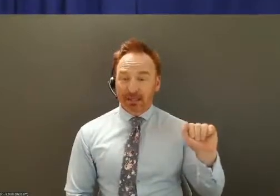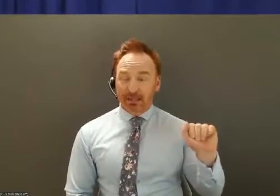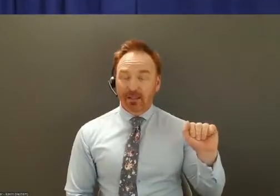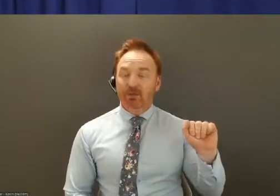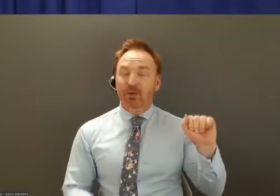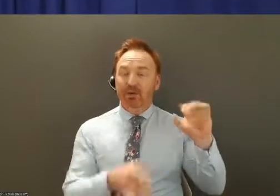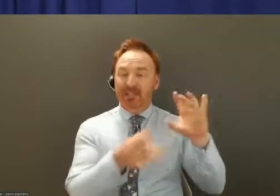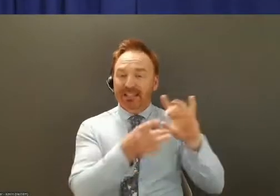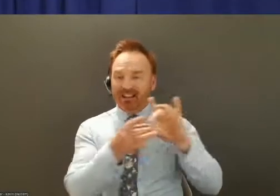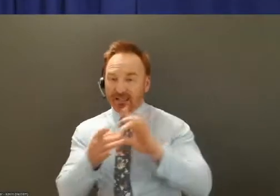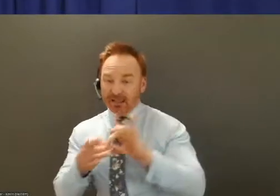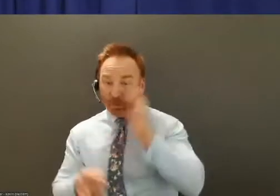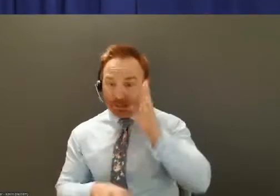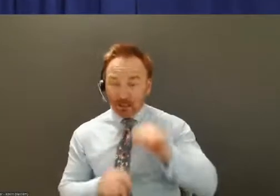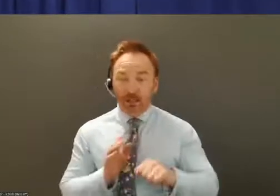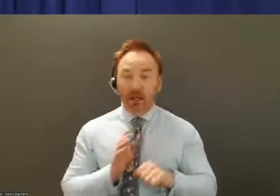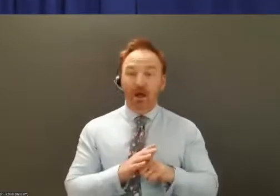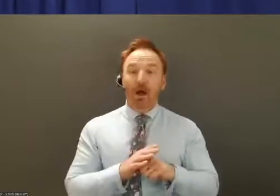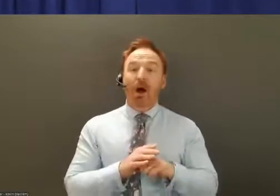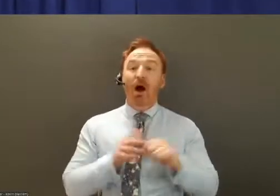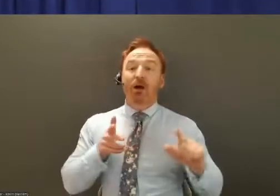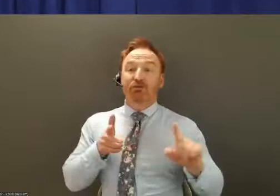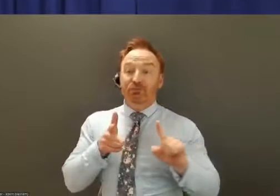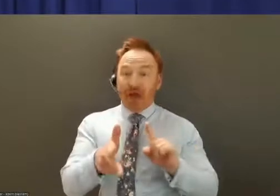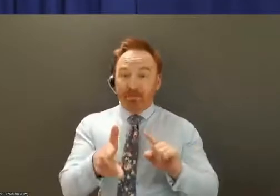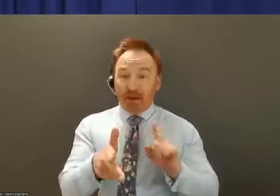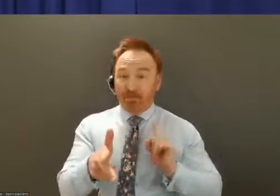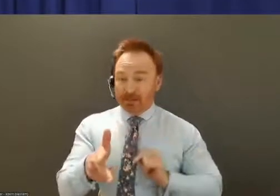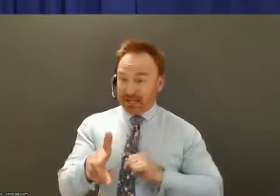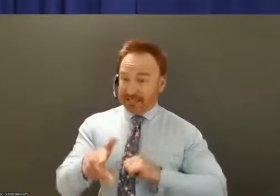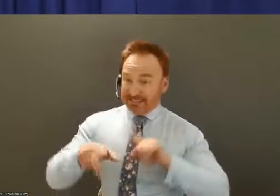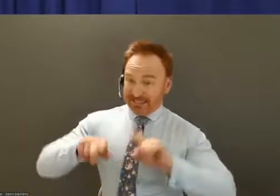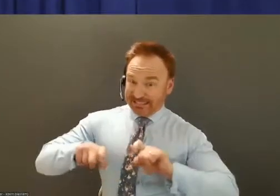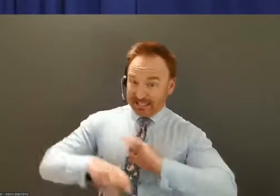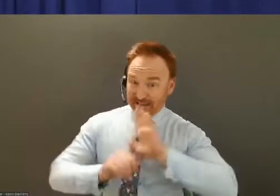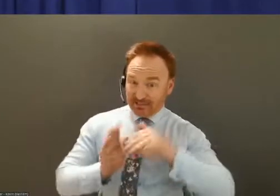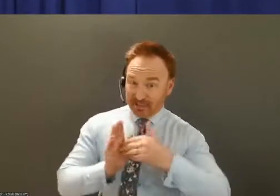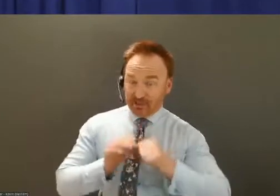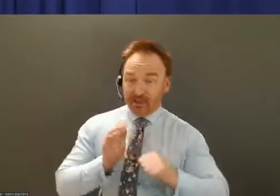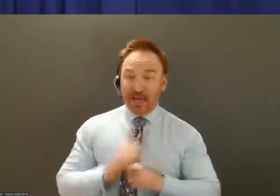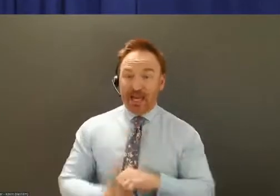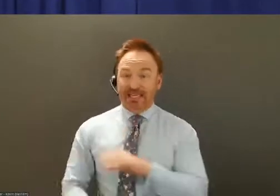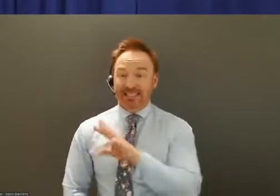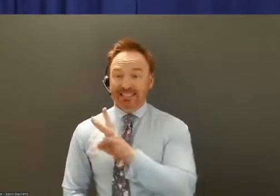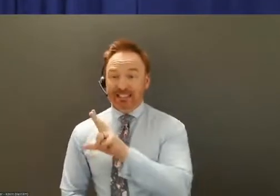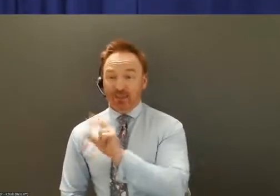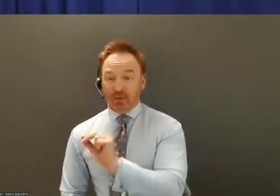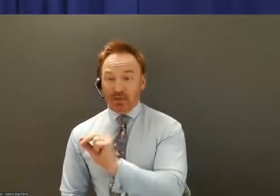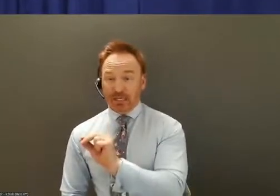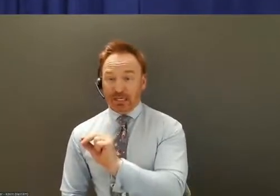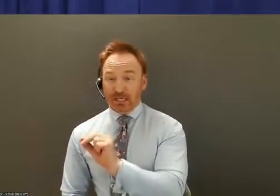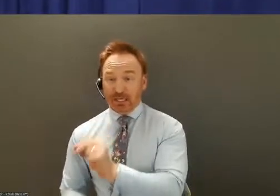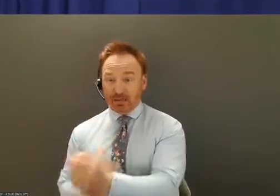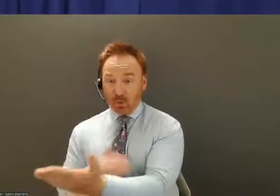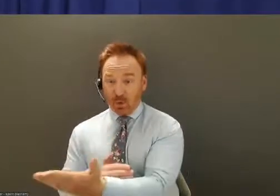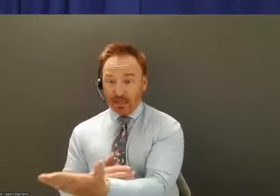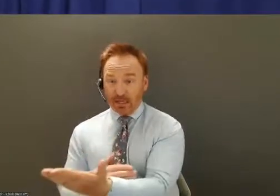We are joined by YUKON premier the honourable Sandy Silver. Kwanlin Dün Doris Bill and the Chief Medical Officer of Health